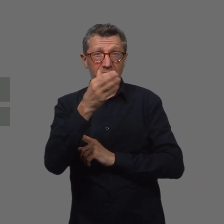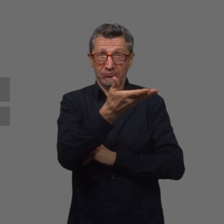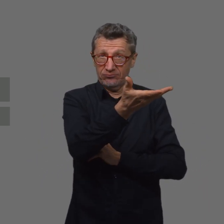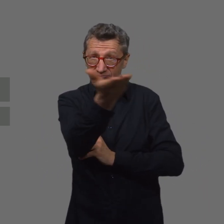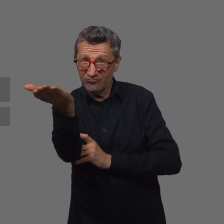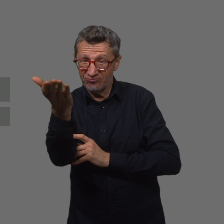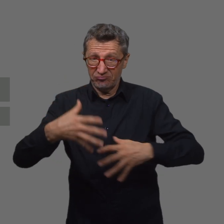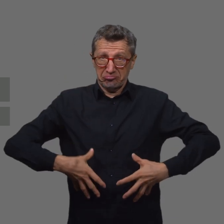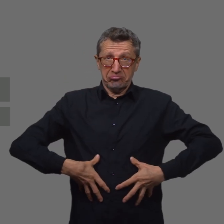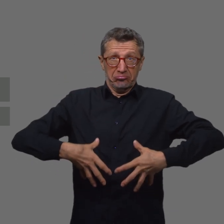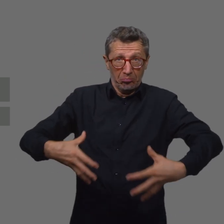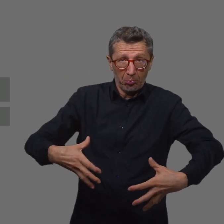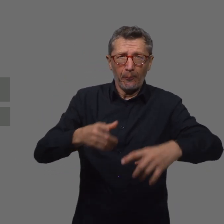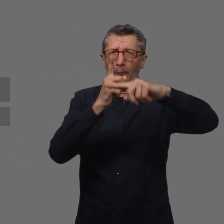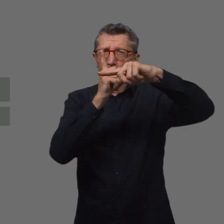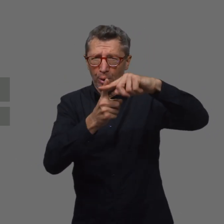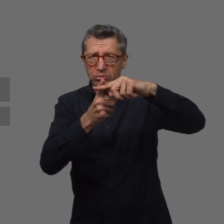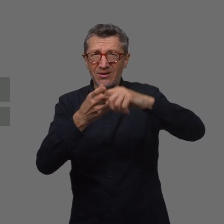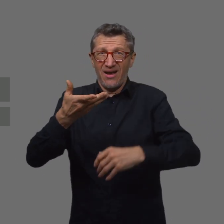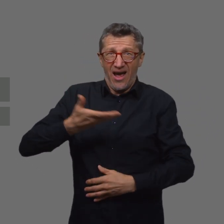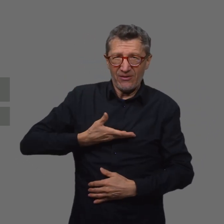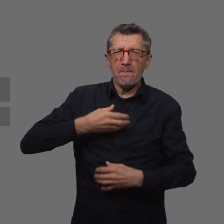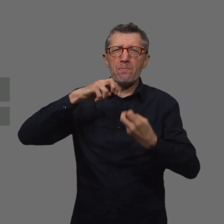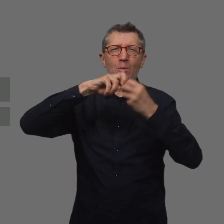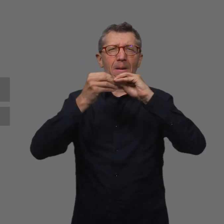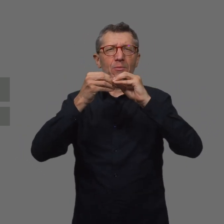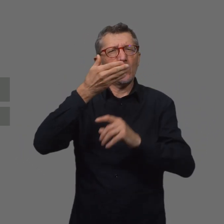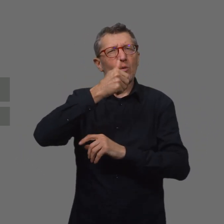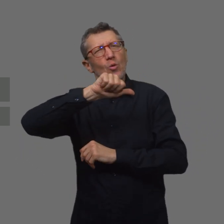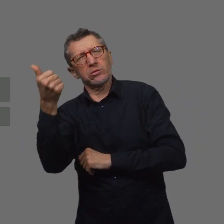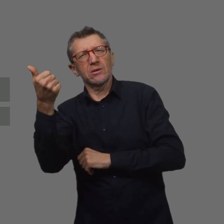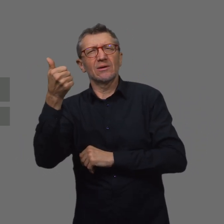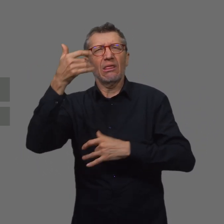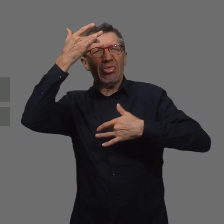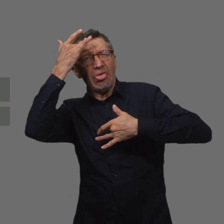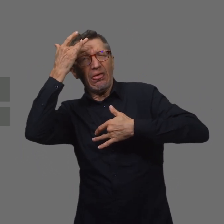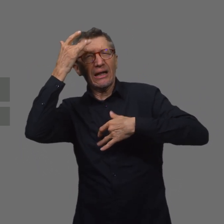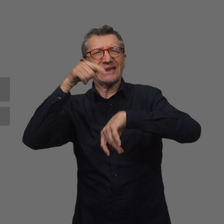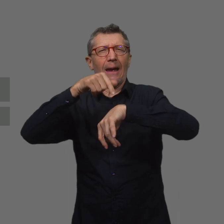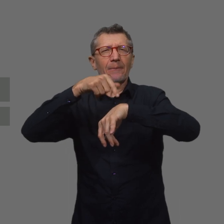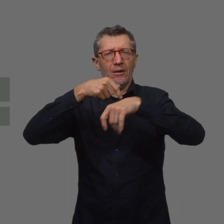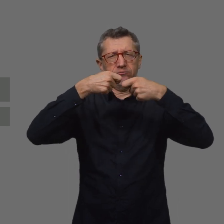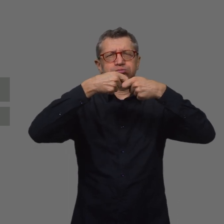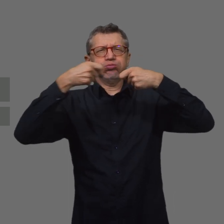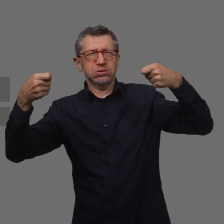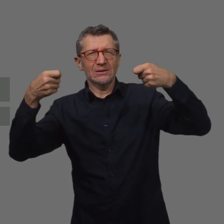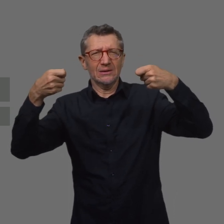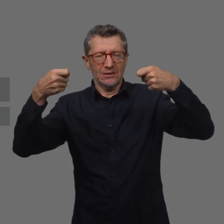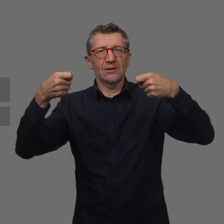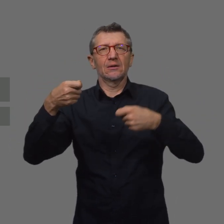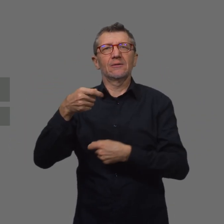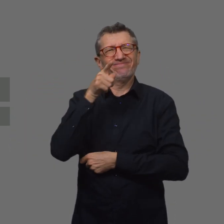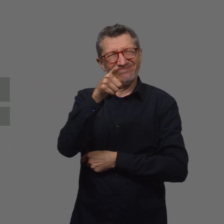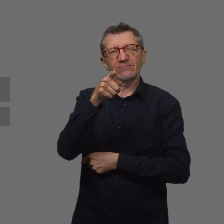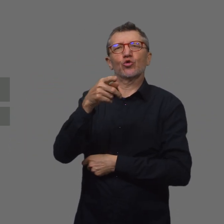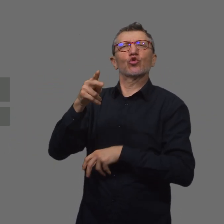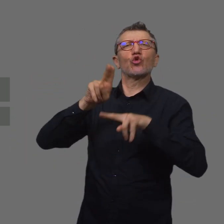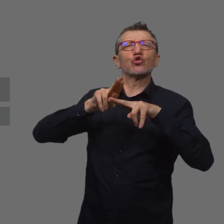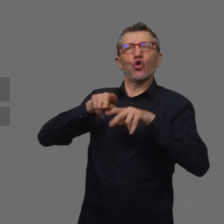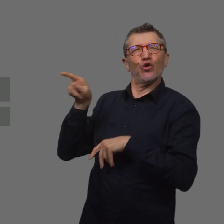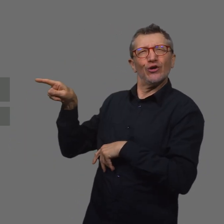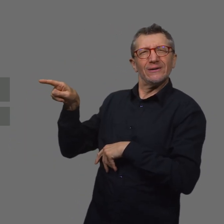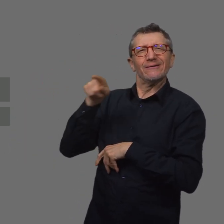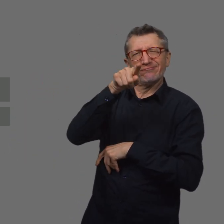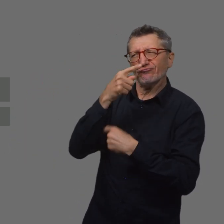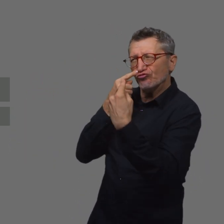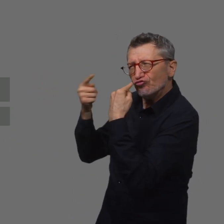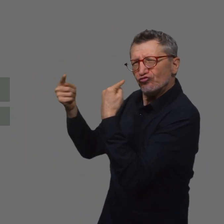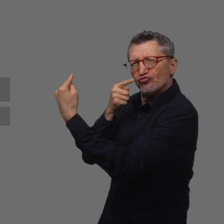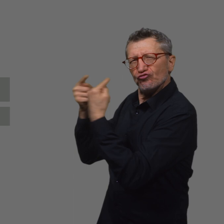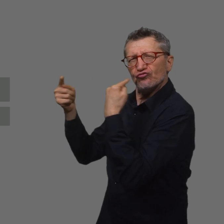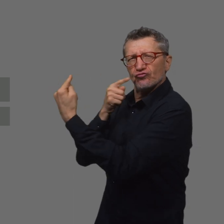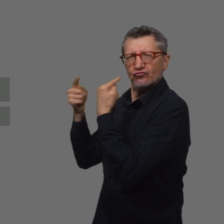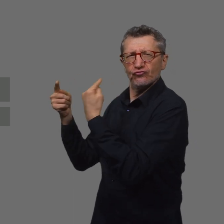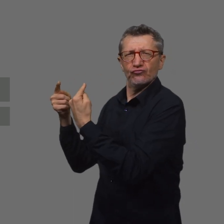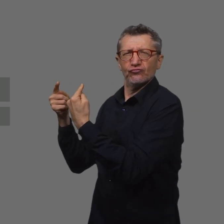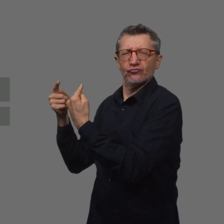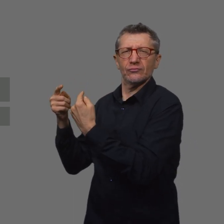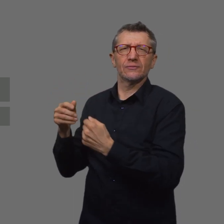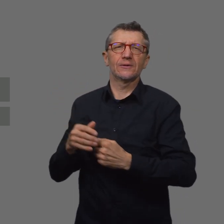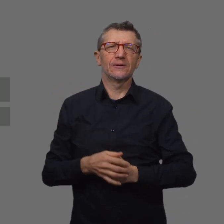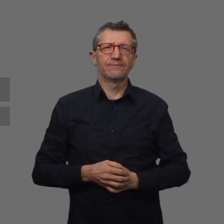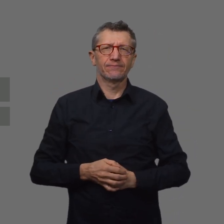If you are pregnant and have an underlying health condition, talk to your doctor.